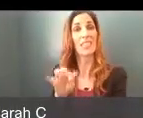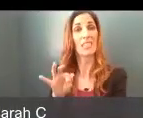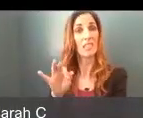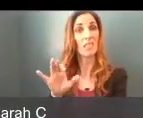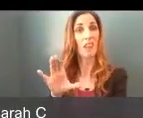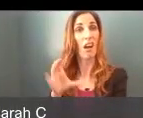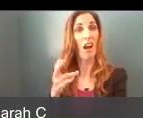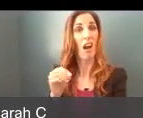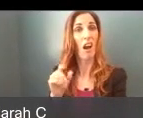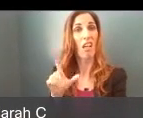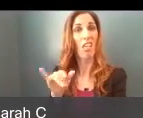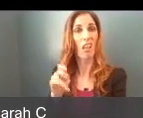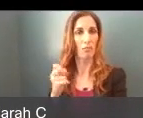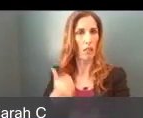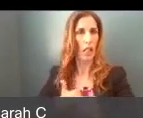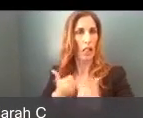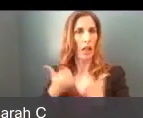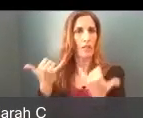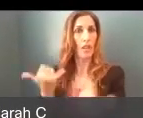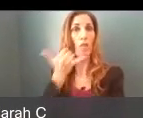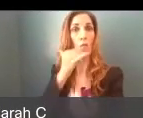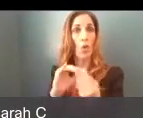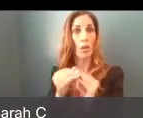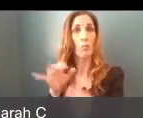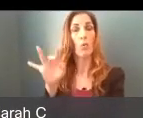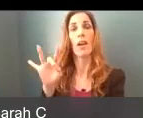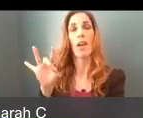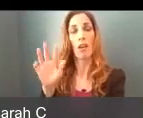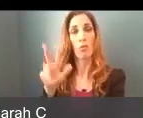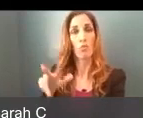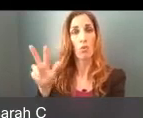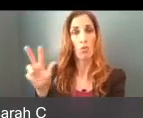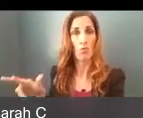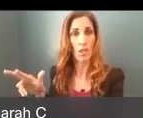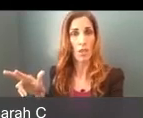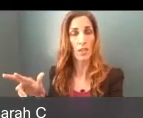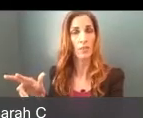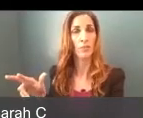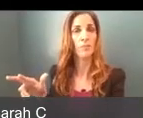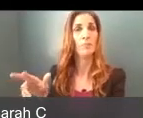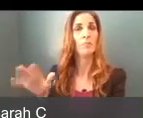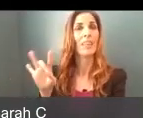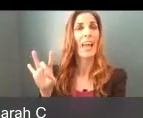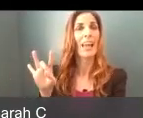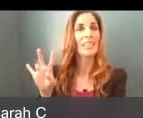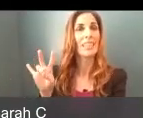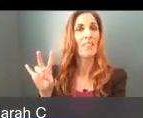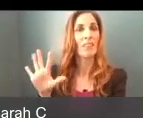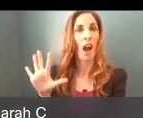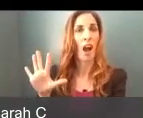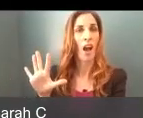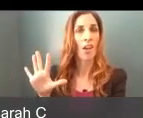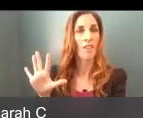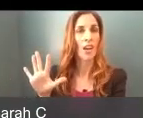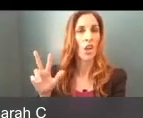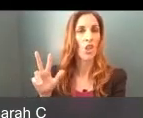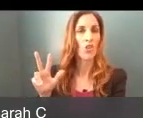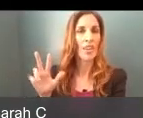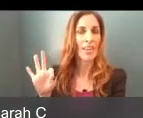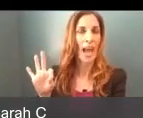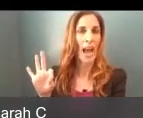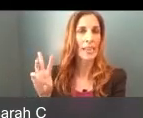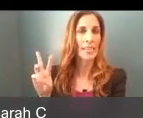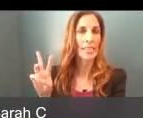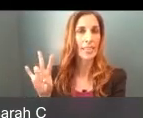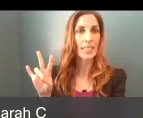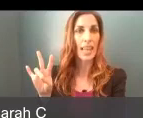The phone number is (833) 875-3967. The Montgomery